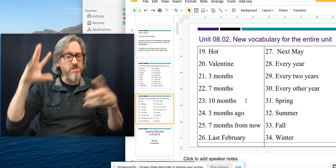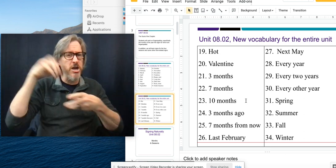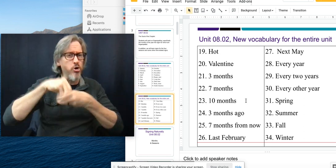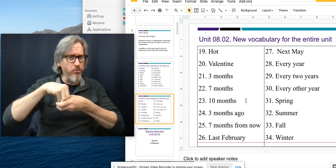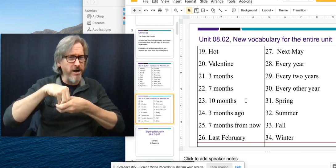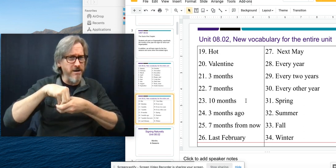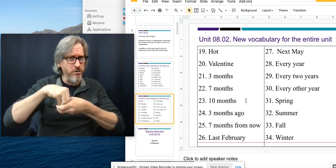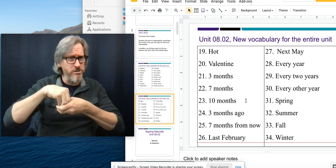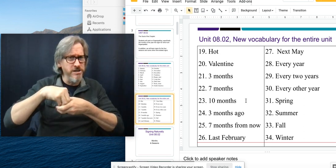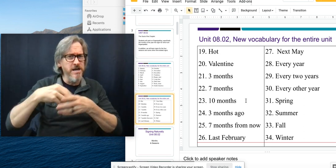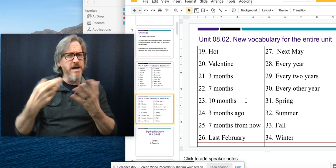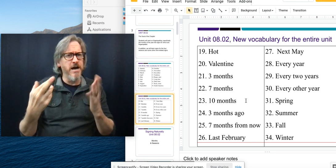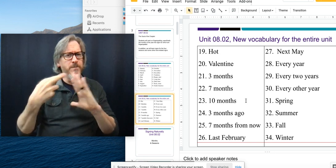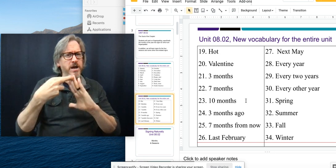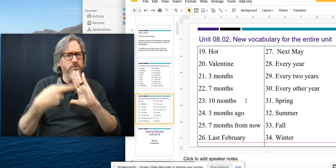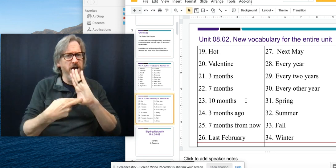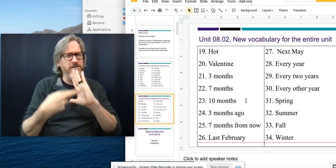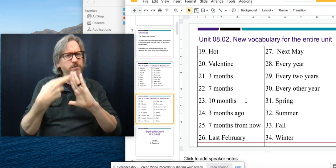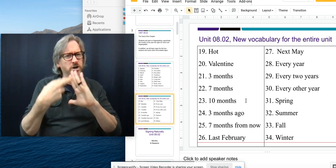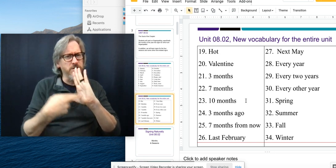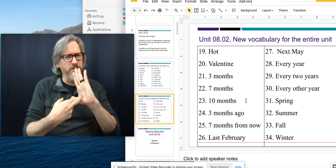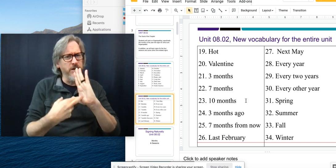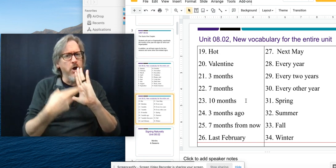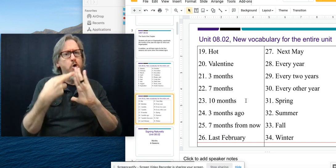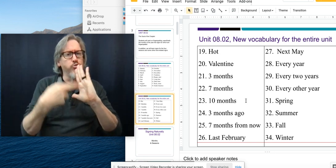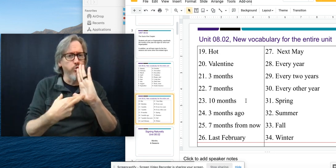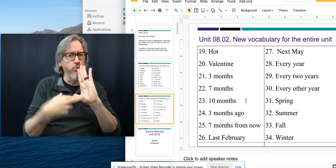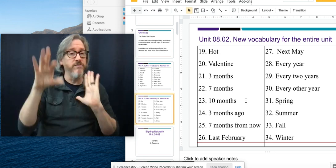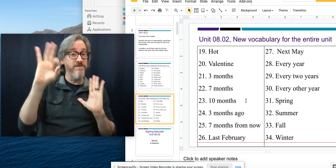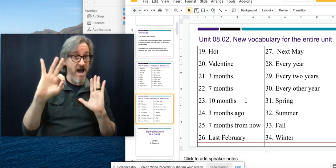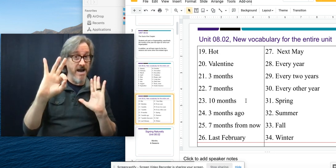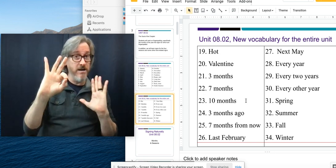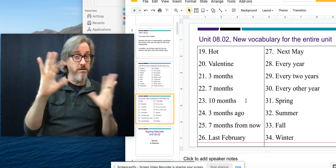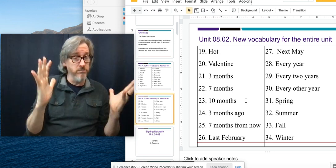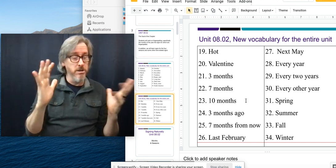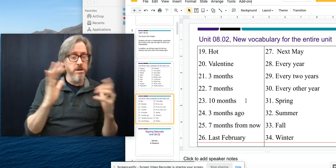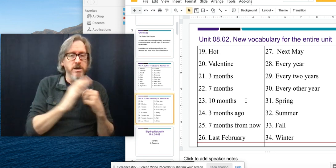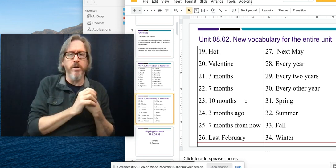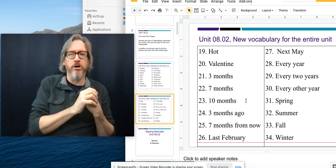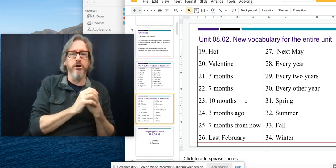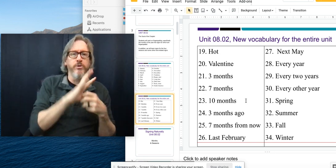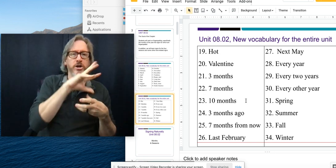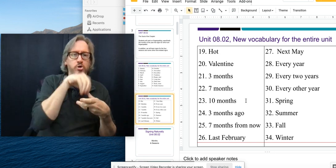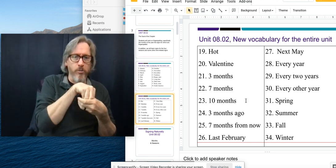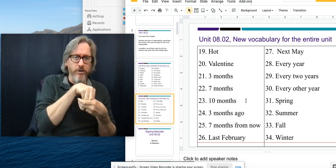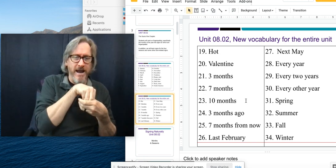incorporating numbers and I think we've talked about the rule of nine where you can incorporate